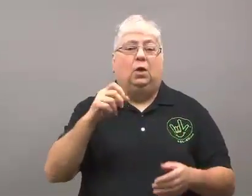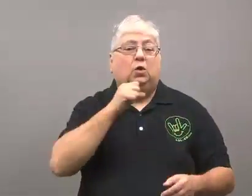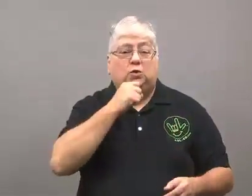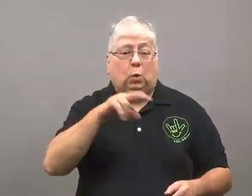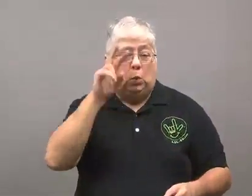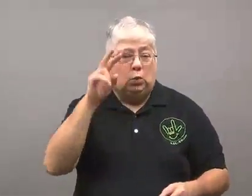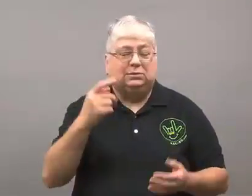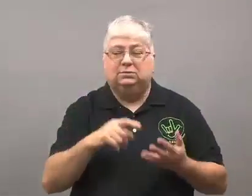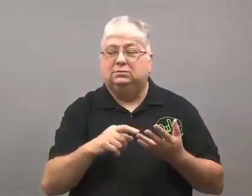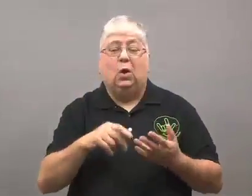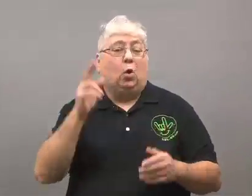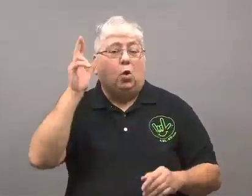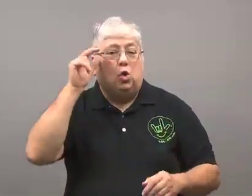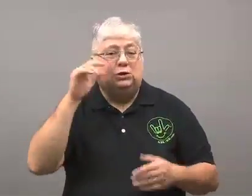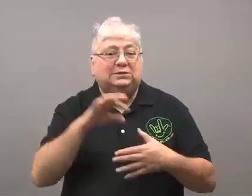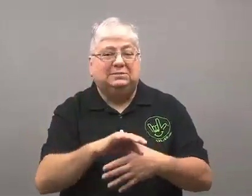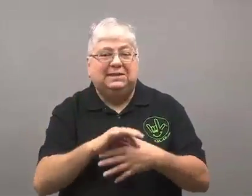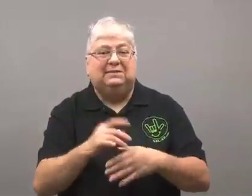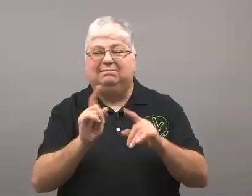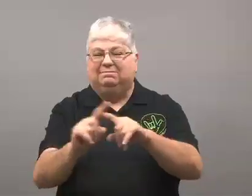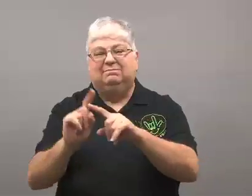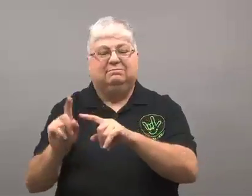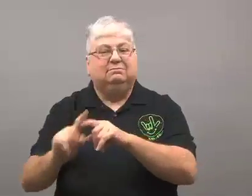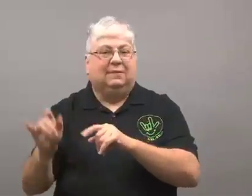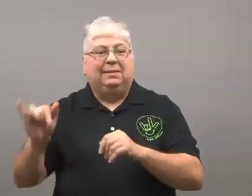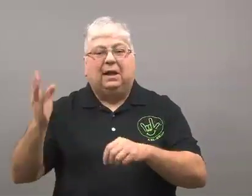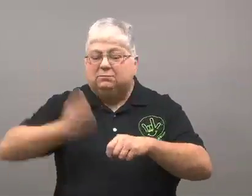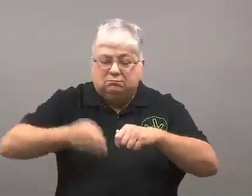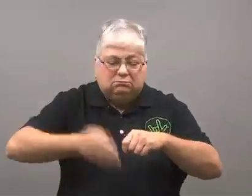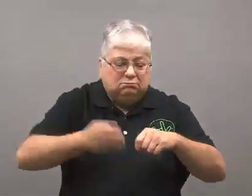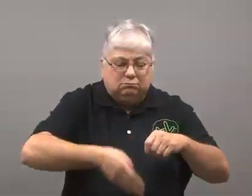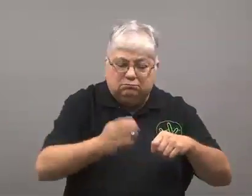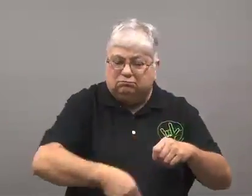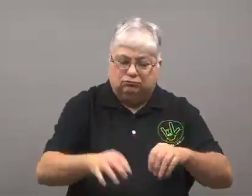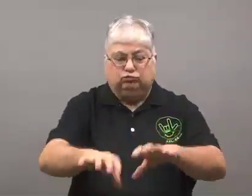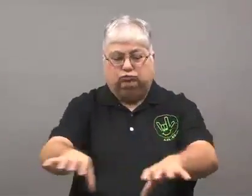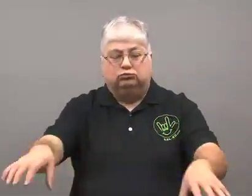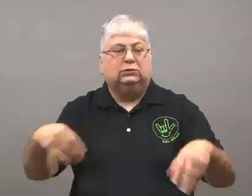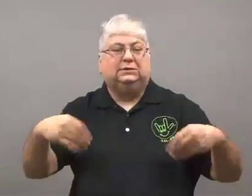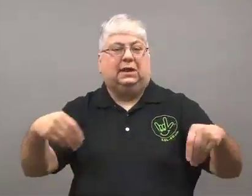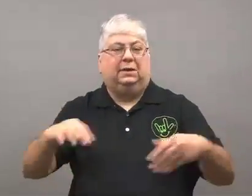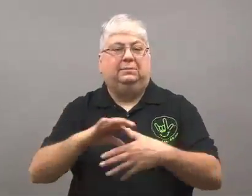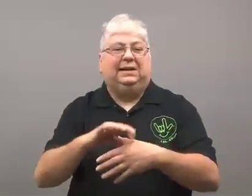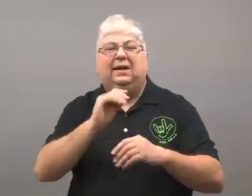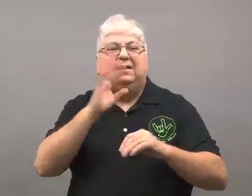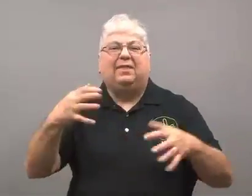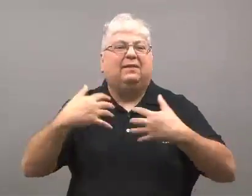goat, horse, and many kinds of meat that are butchered and sold.